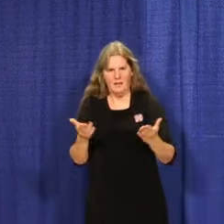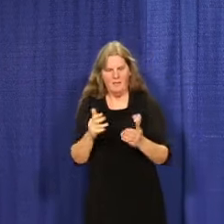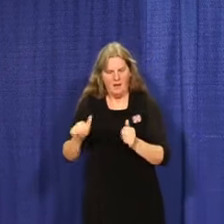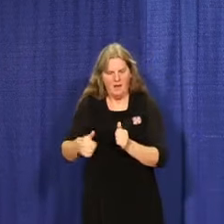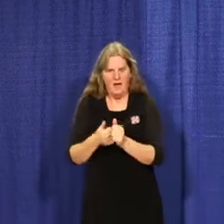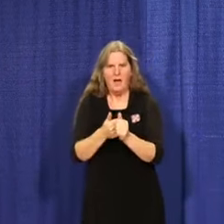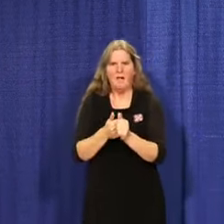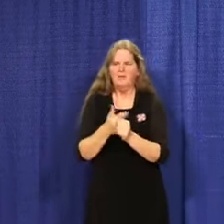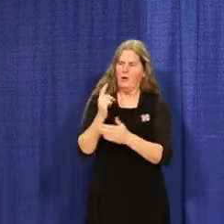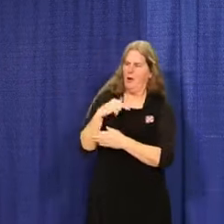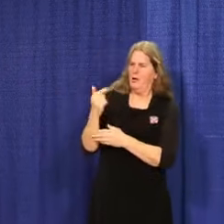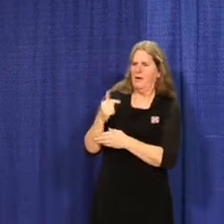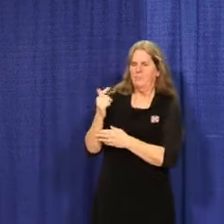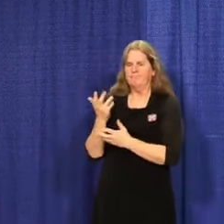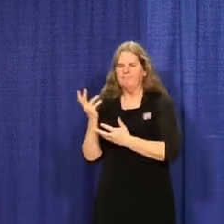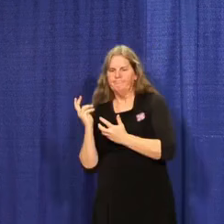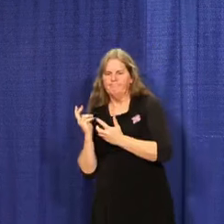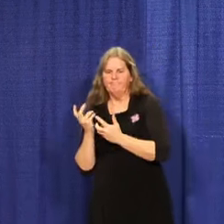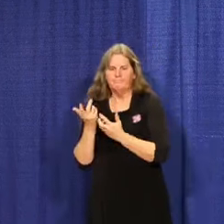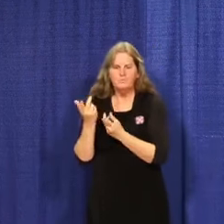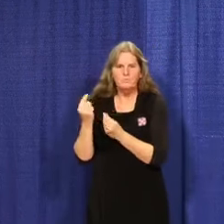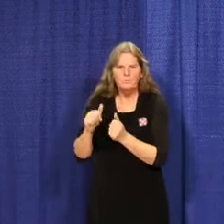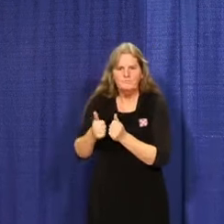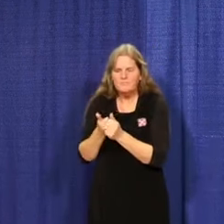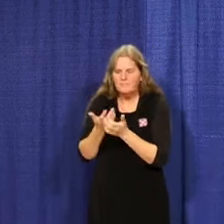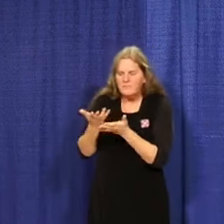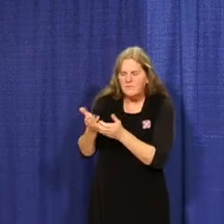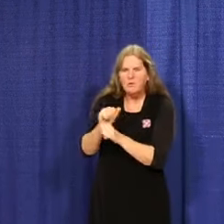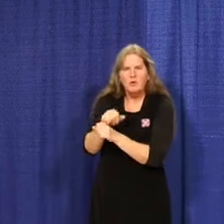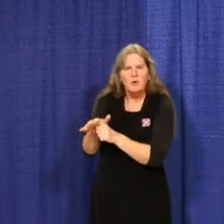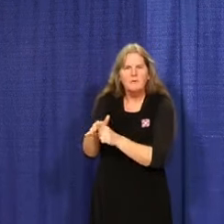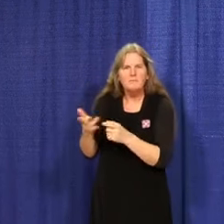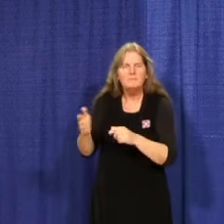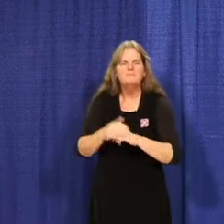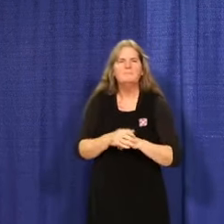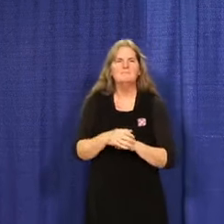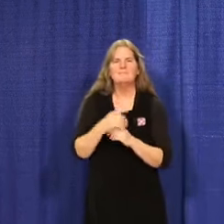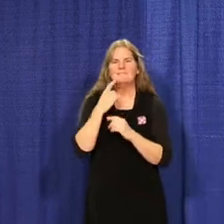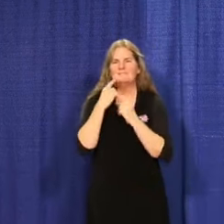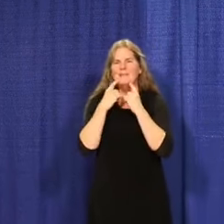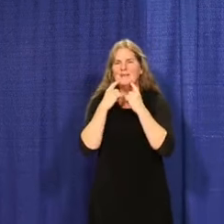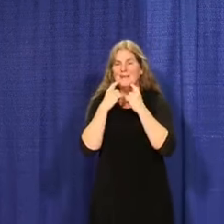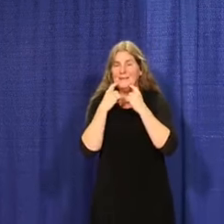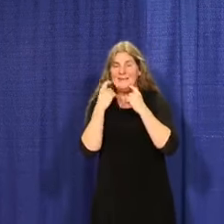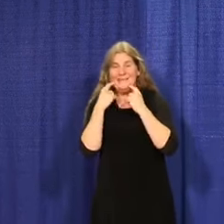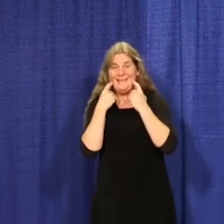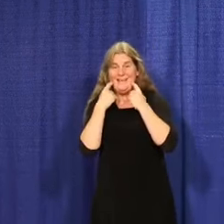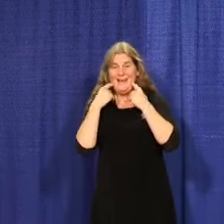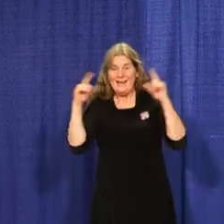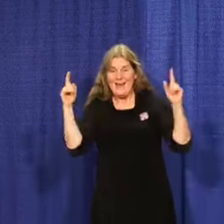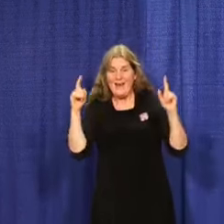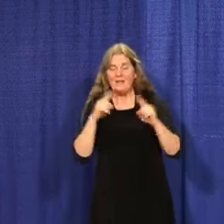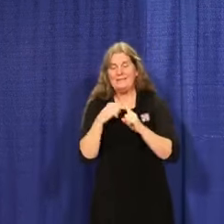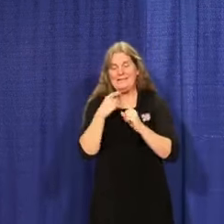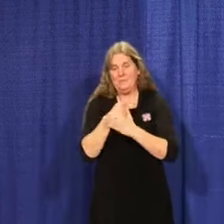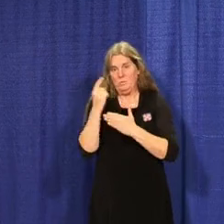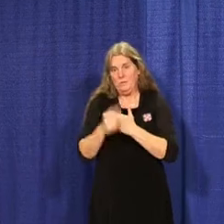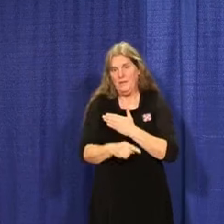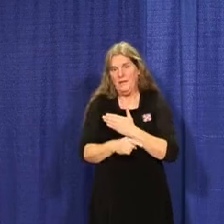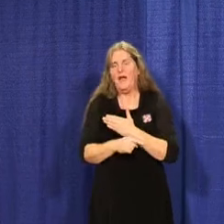response to COVID-19. We announced a probable case of COVID-19 this past weekend. Dr Hanley will have more to say